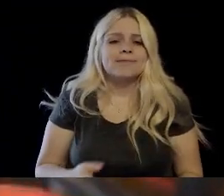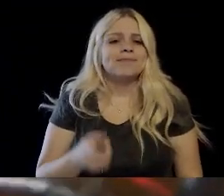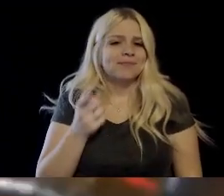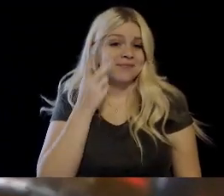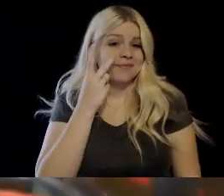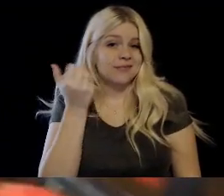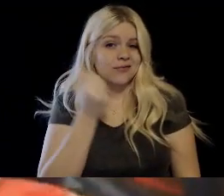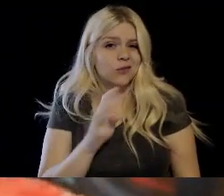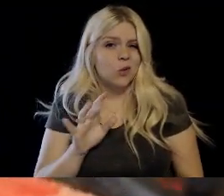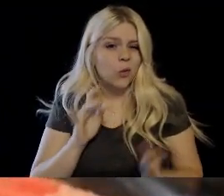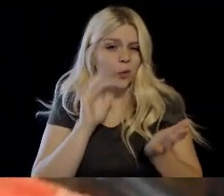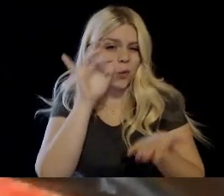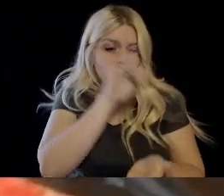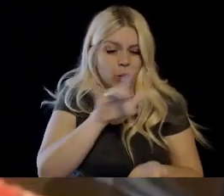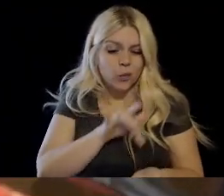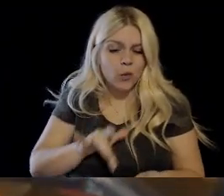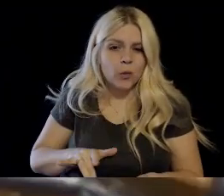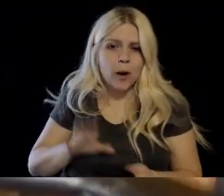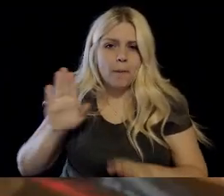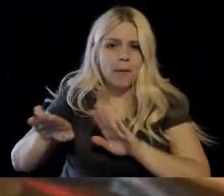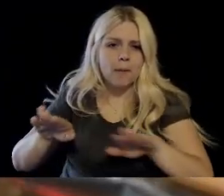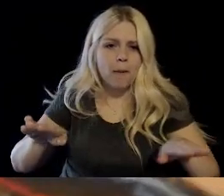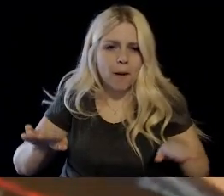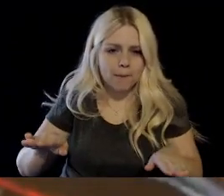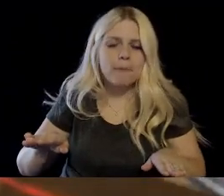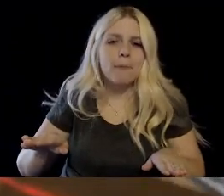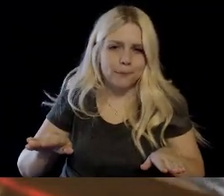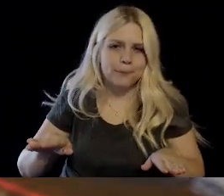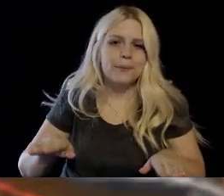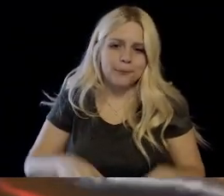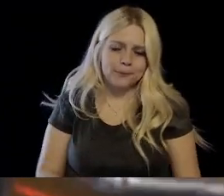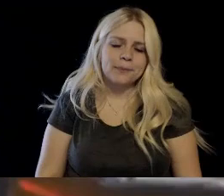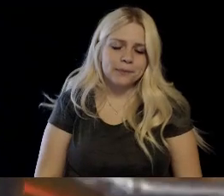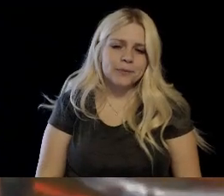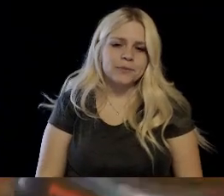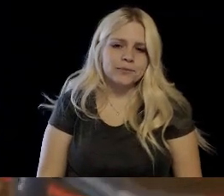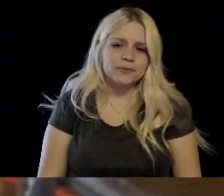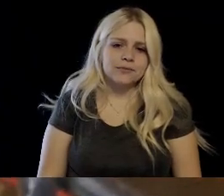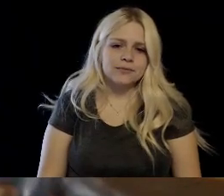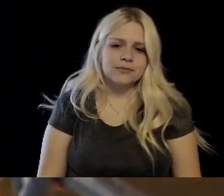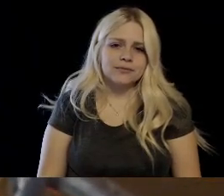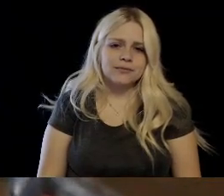they added some blank ones right there to the front. They are really spiffy. You're